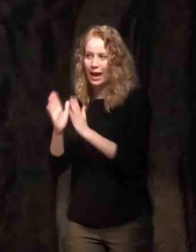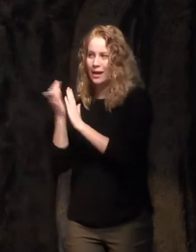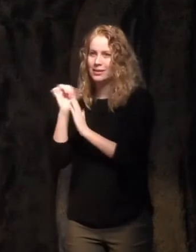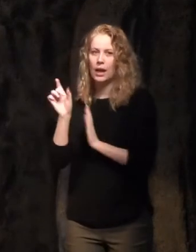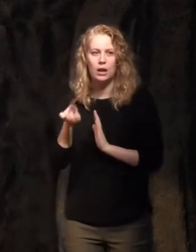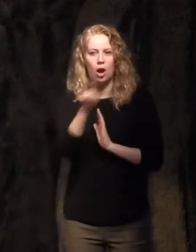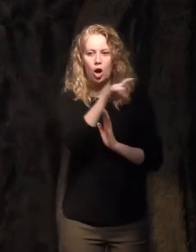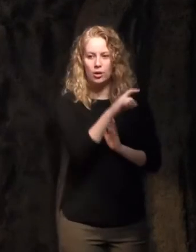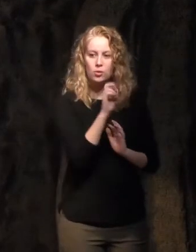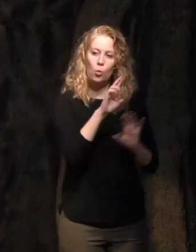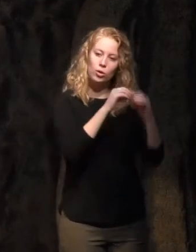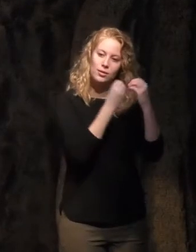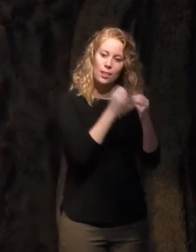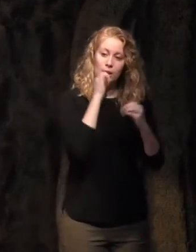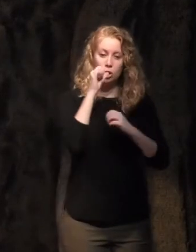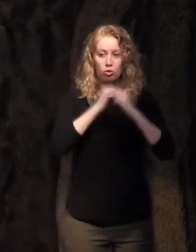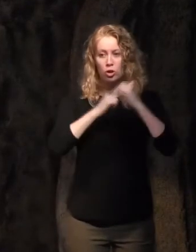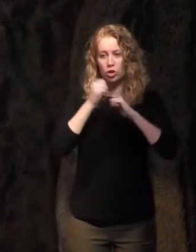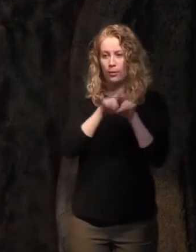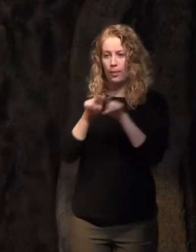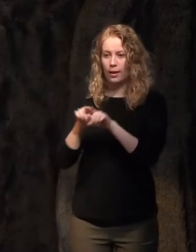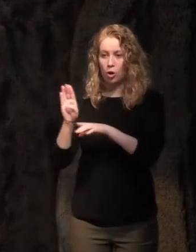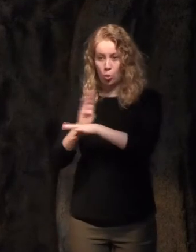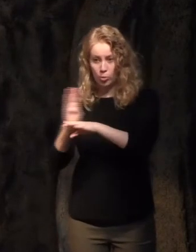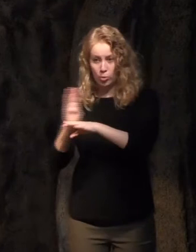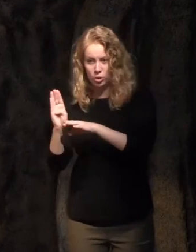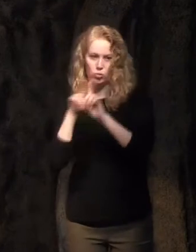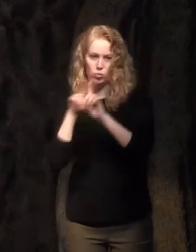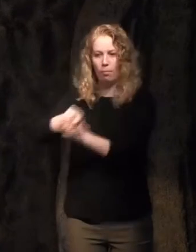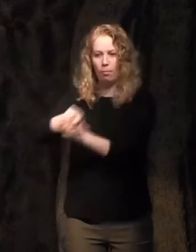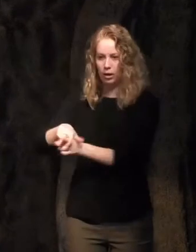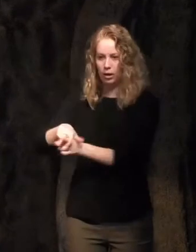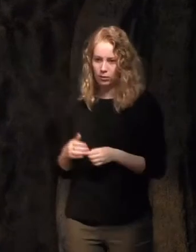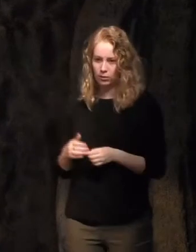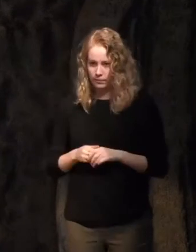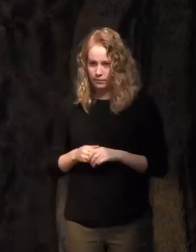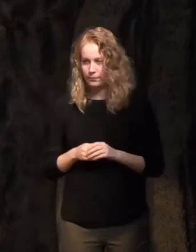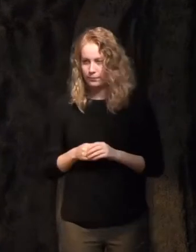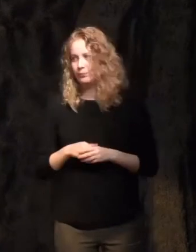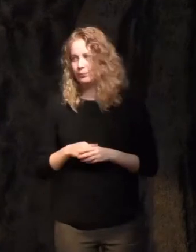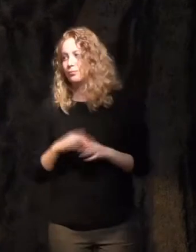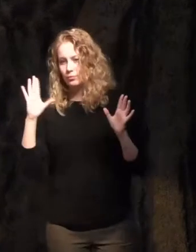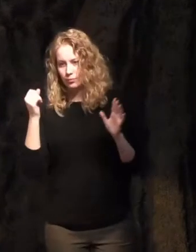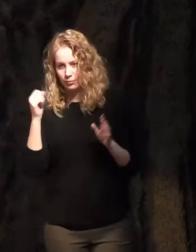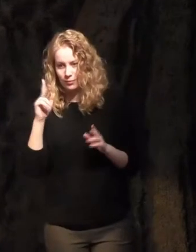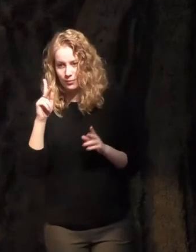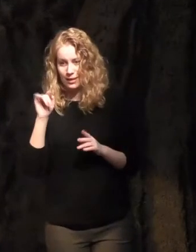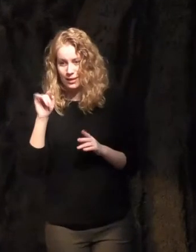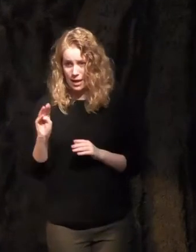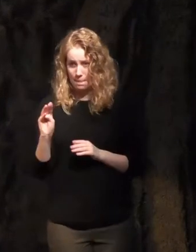that isn't structured like a corporation to comply with them. Kim Harvey says, playwright Kim Harvey,